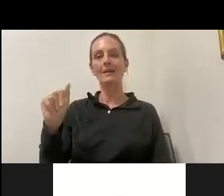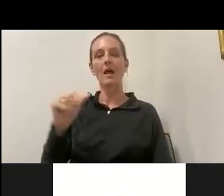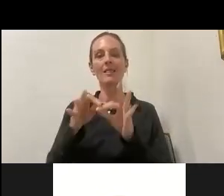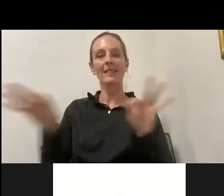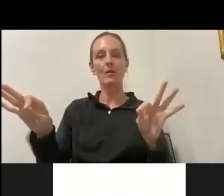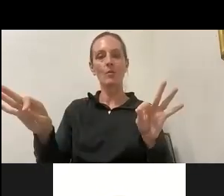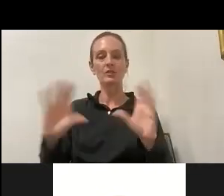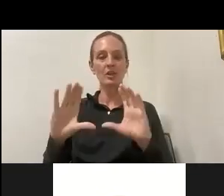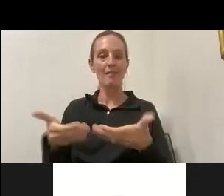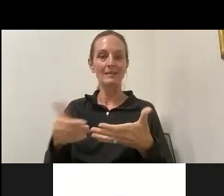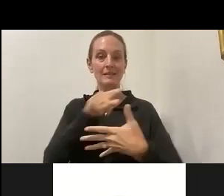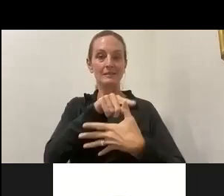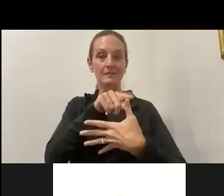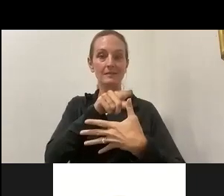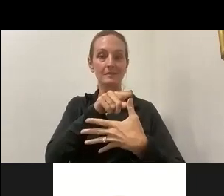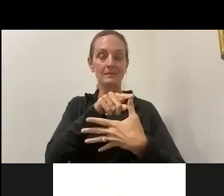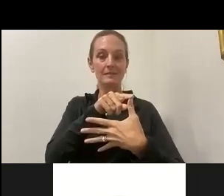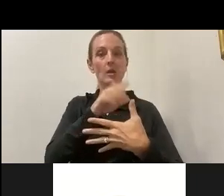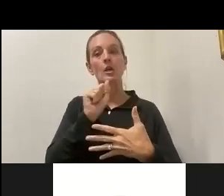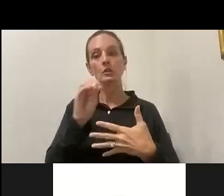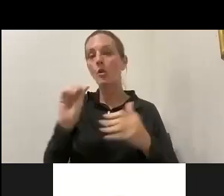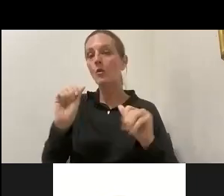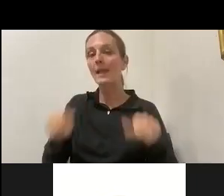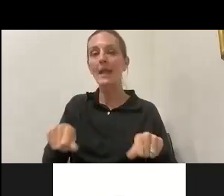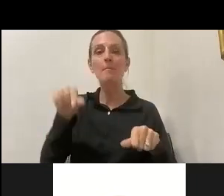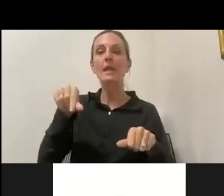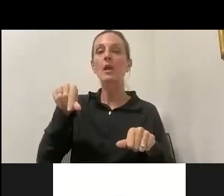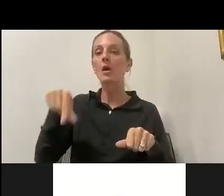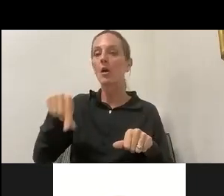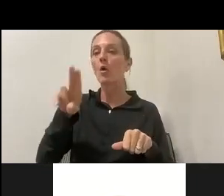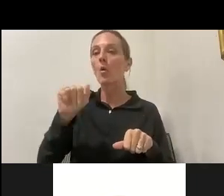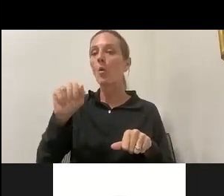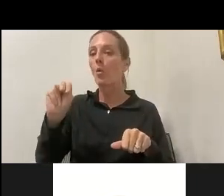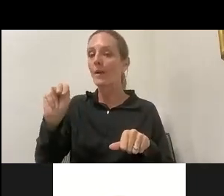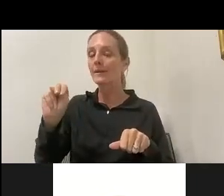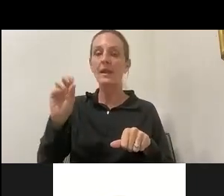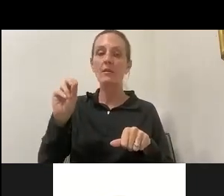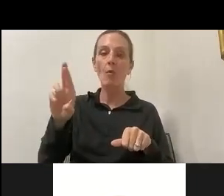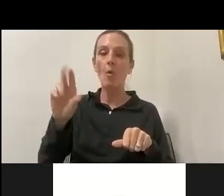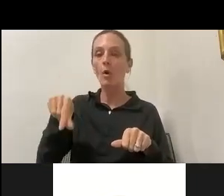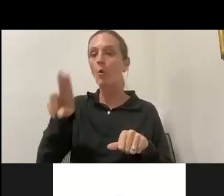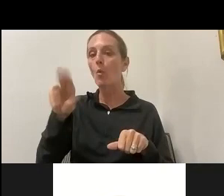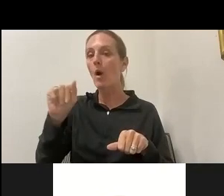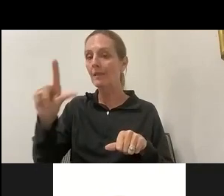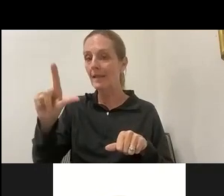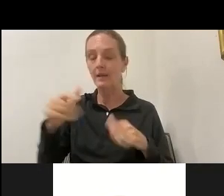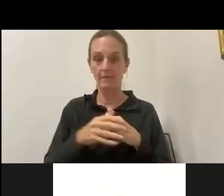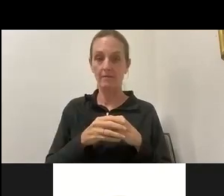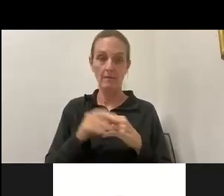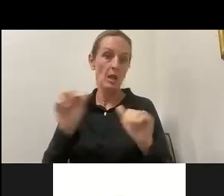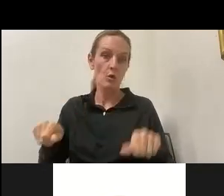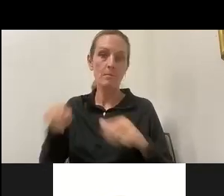either be quantitative or qualitative. We want to host, we could say 10 language classes, 10 evening